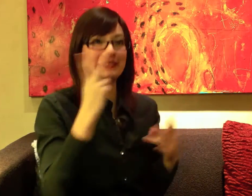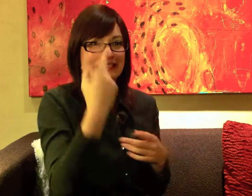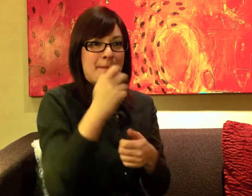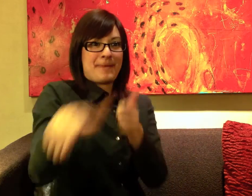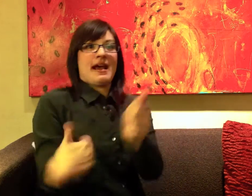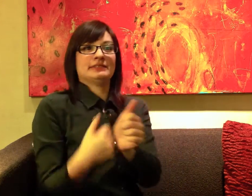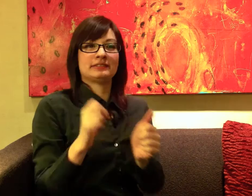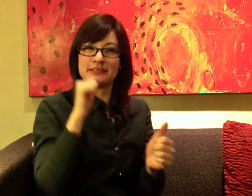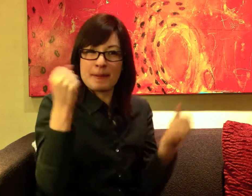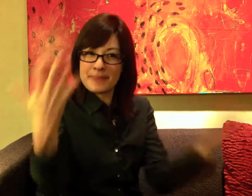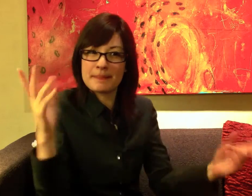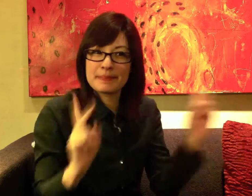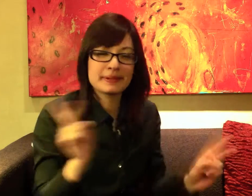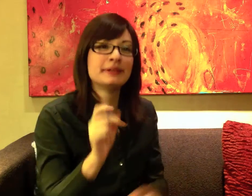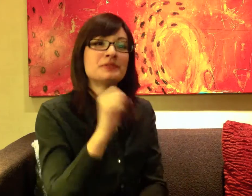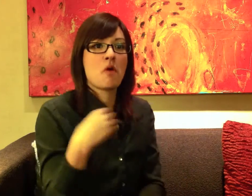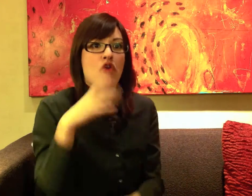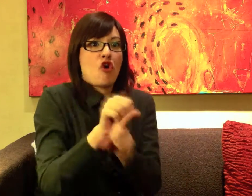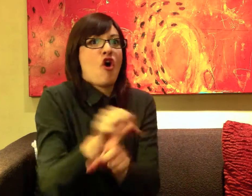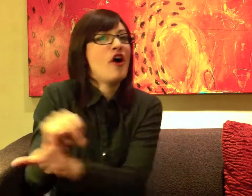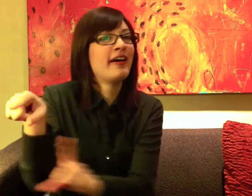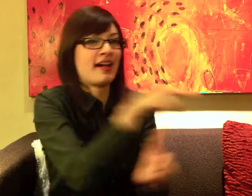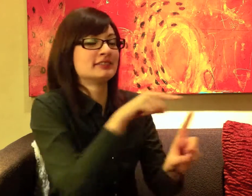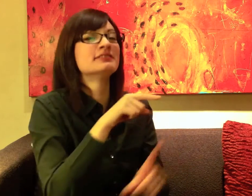but how often do they see what’s up behind the scenes? Not many people - so, I caught them.